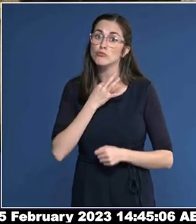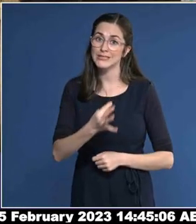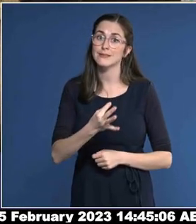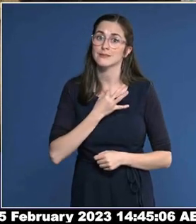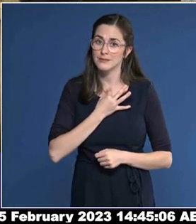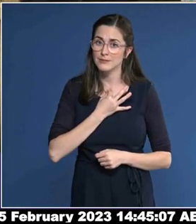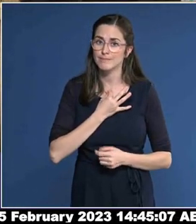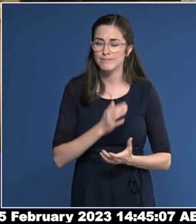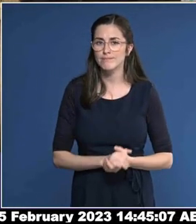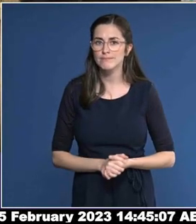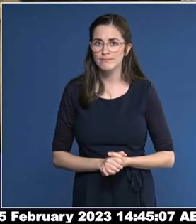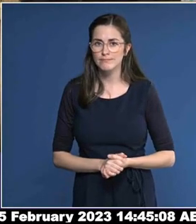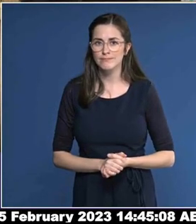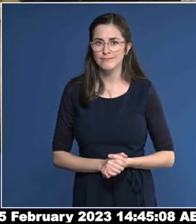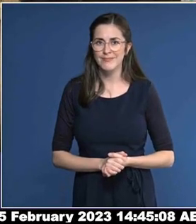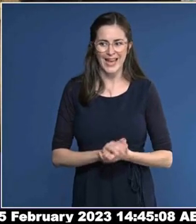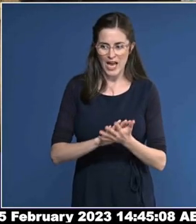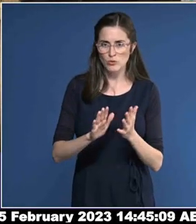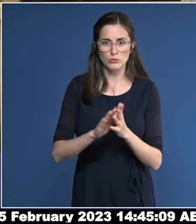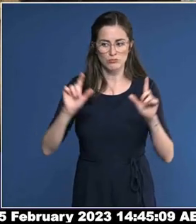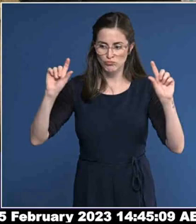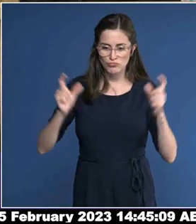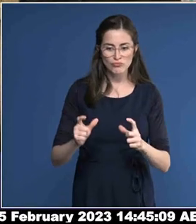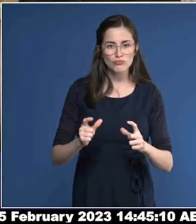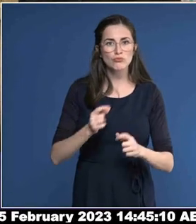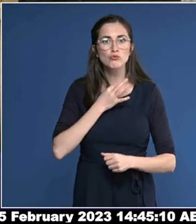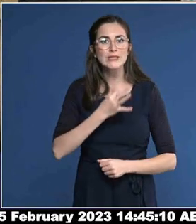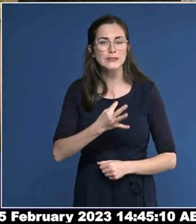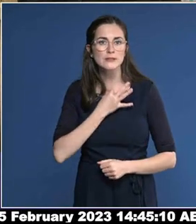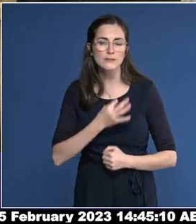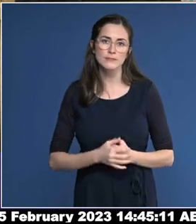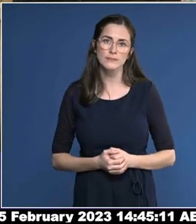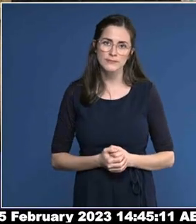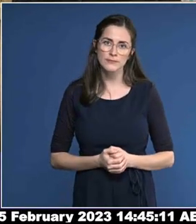On one hand, the model of supporting the advancement of rights of people with